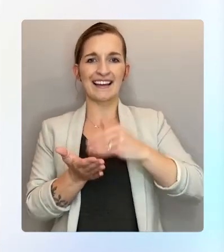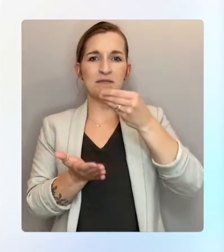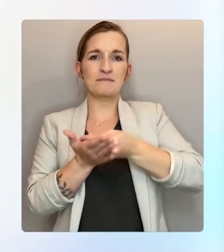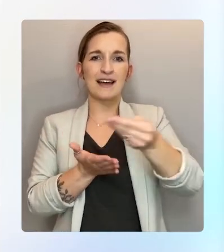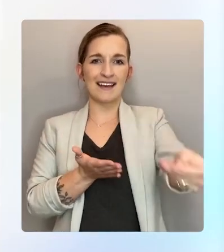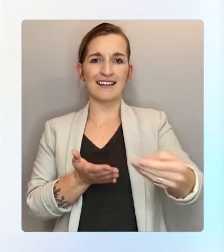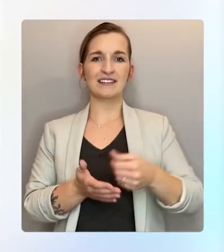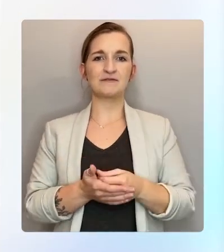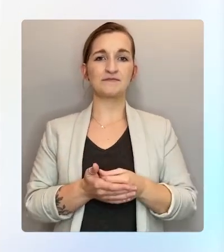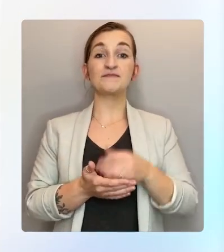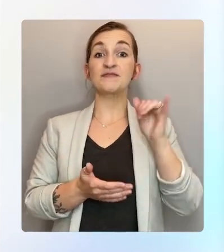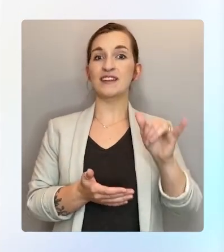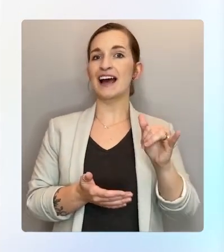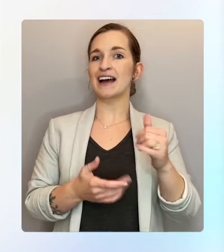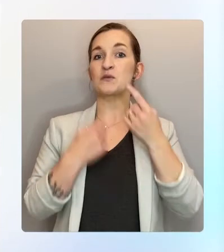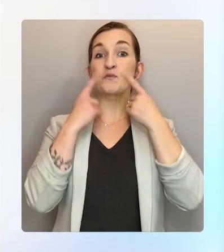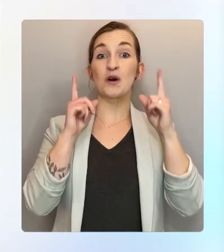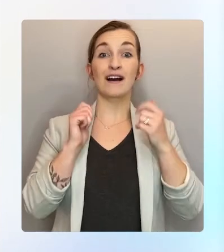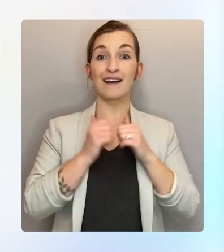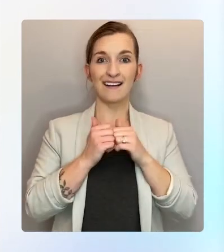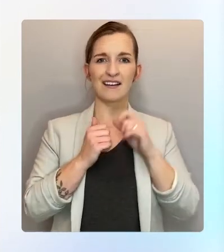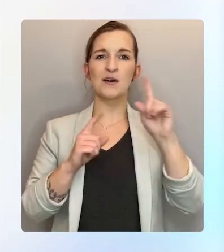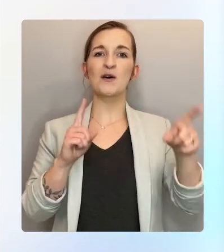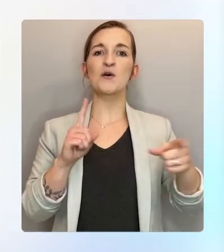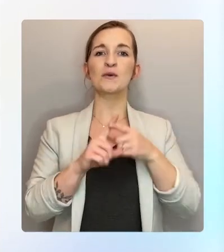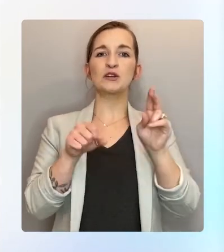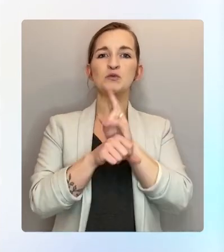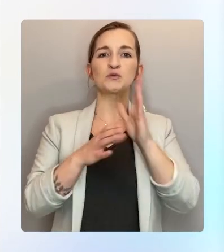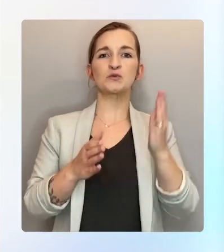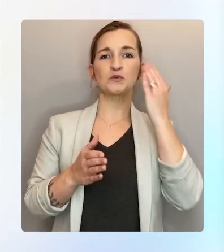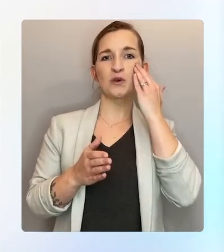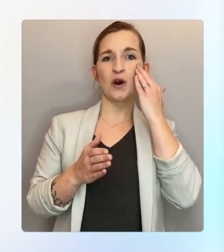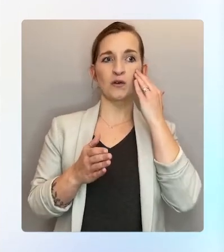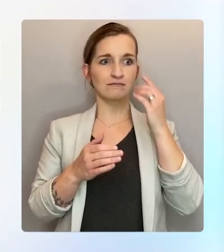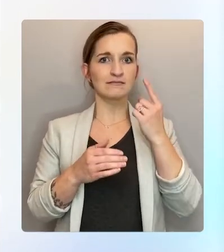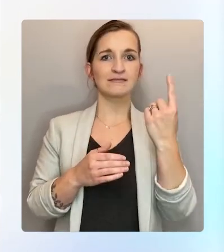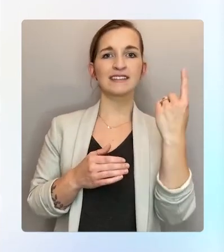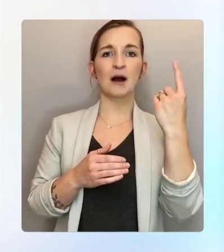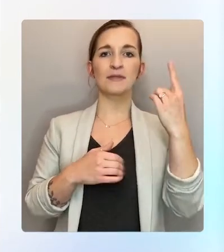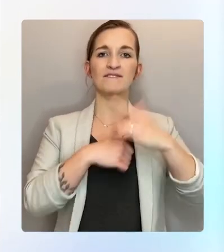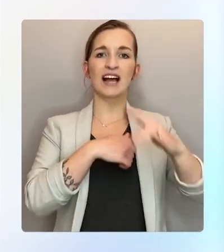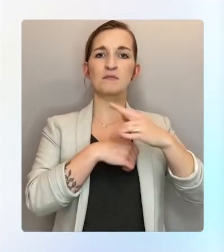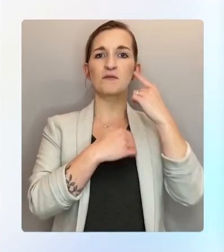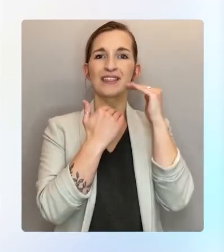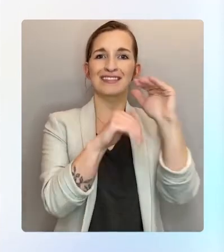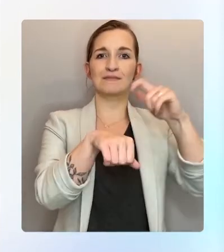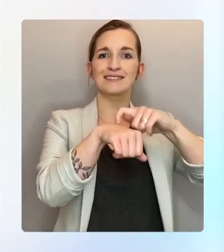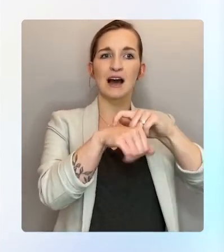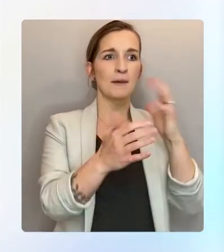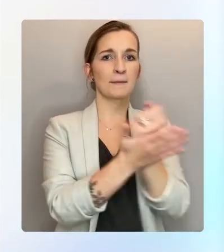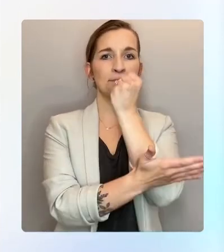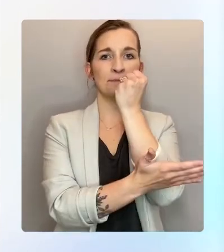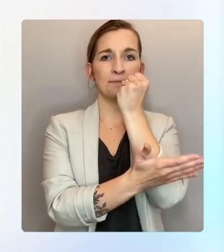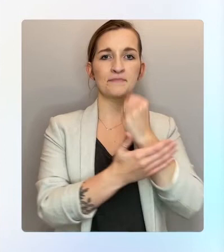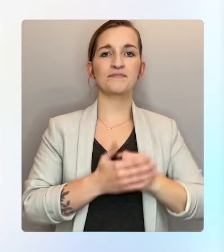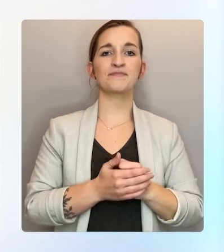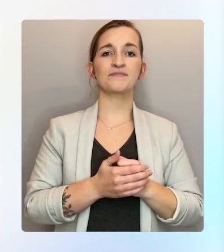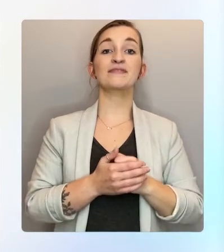for a limited amount of time. Lastly, users respond well to new content. So keep things fresh.